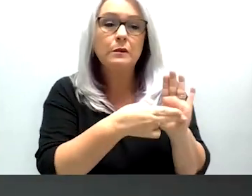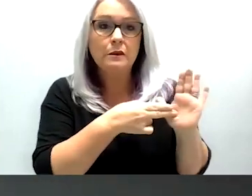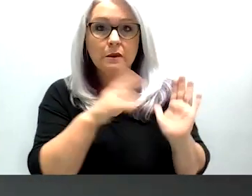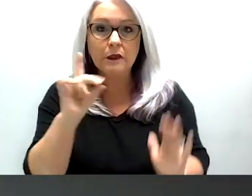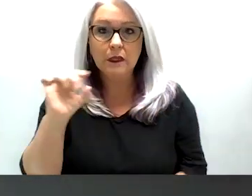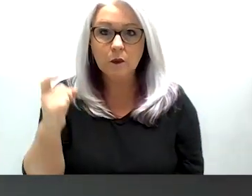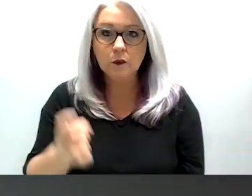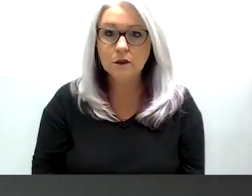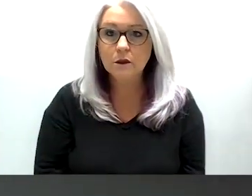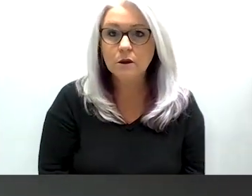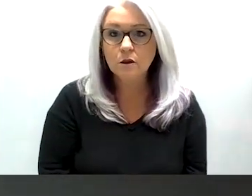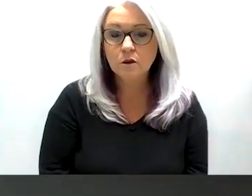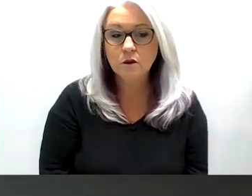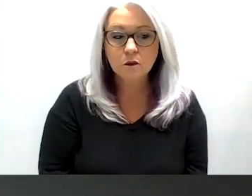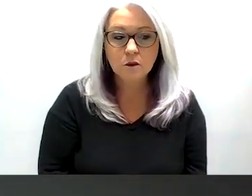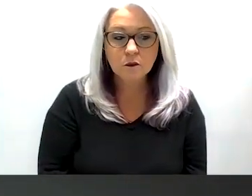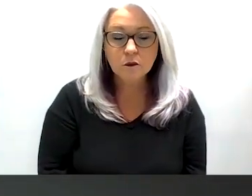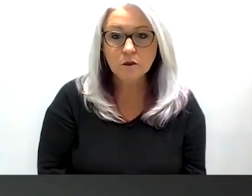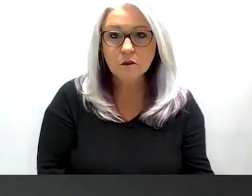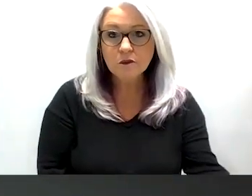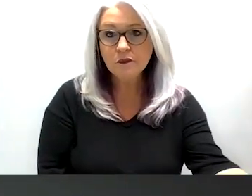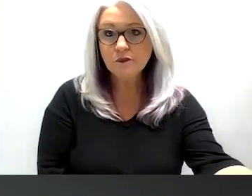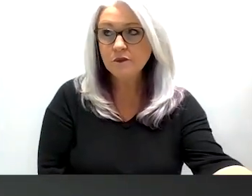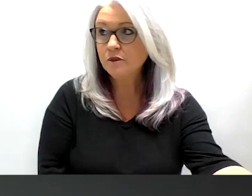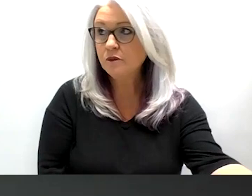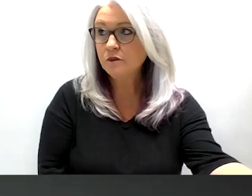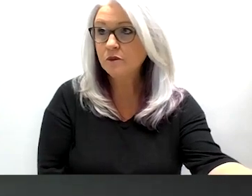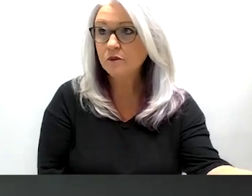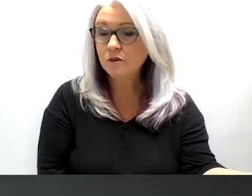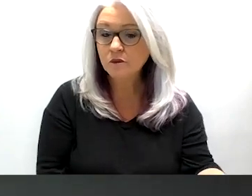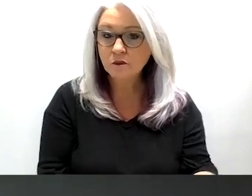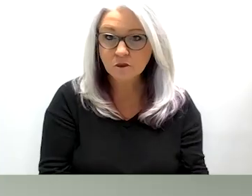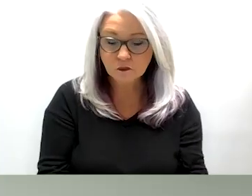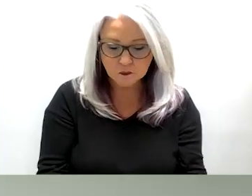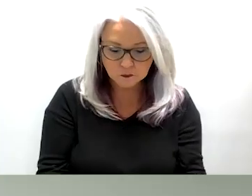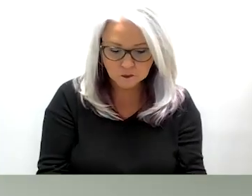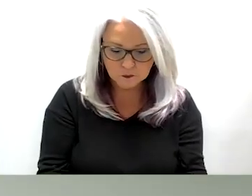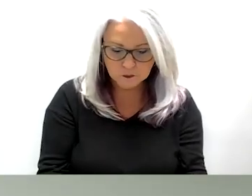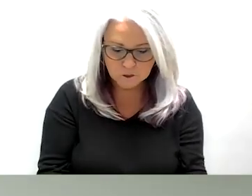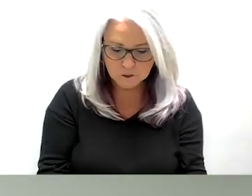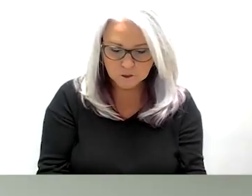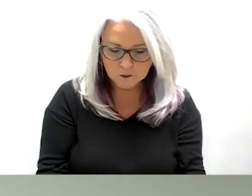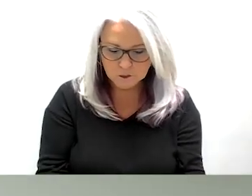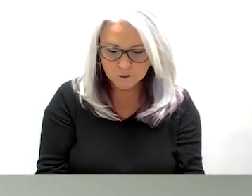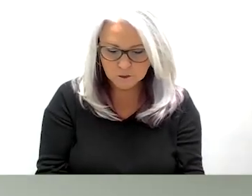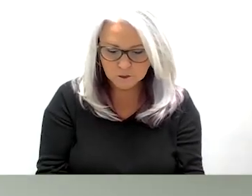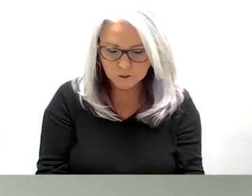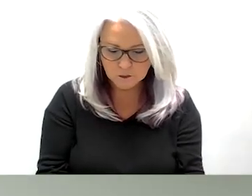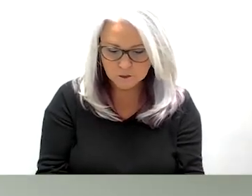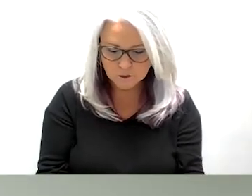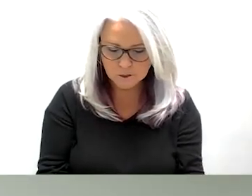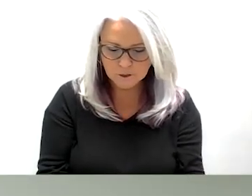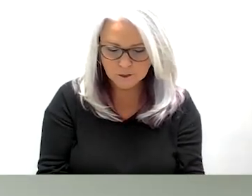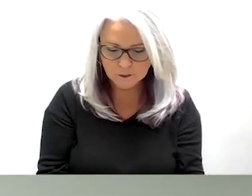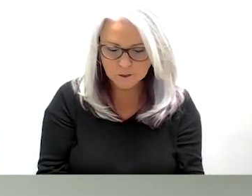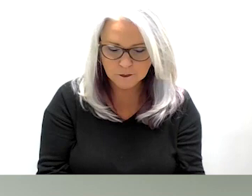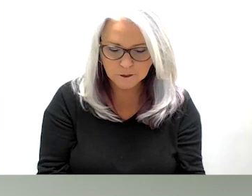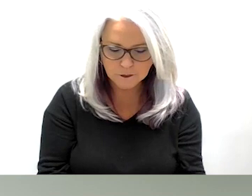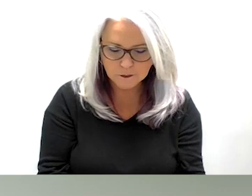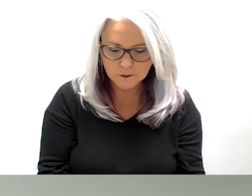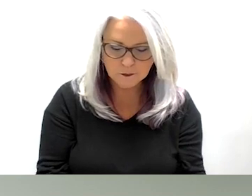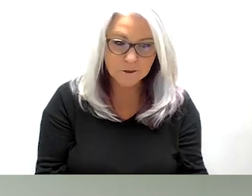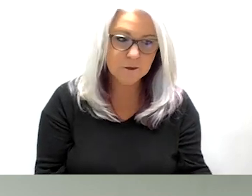perspectives.